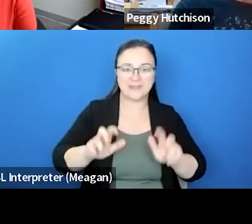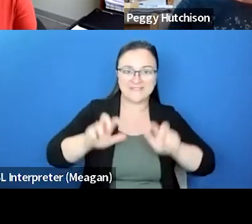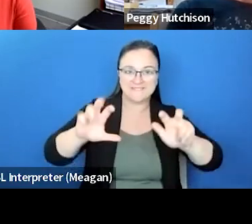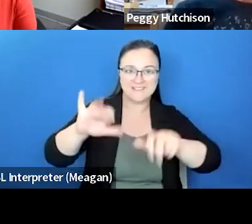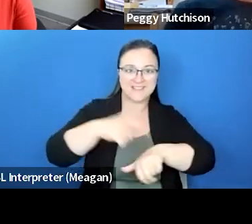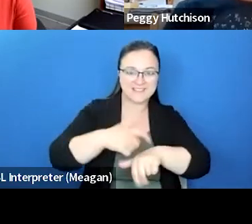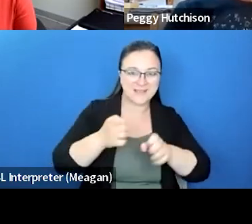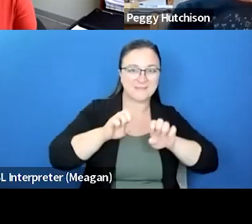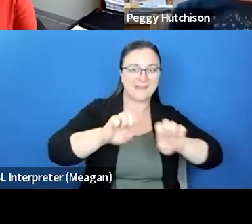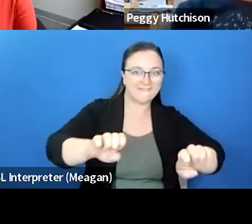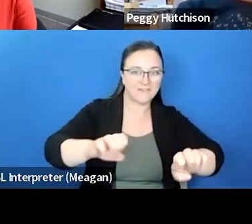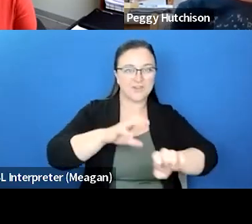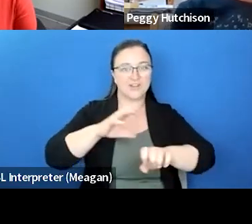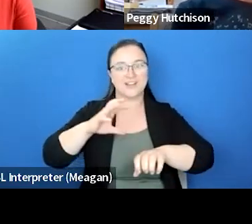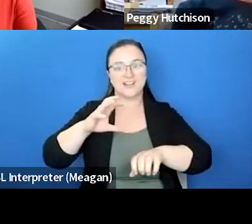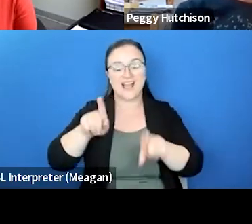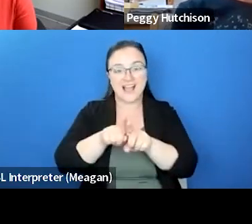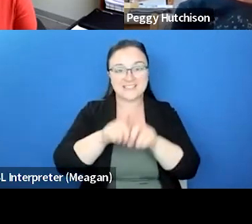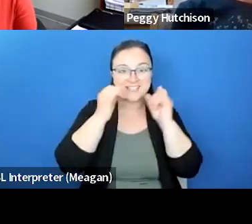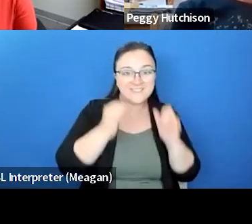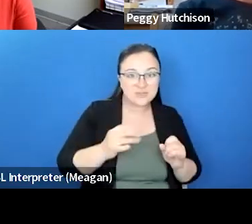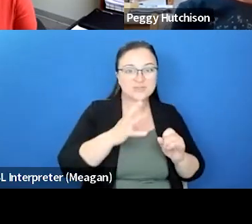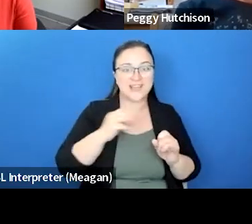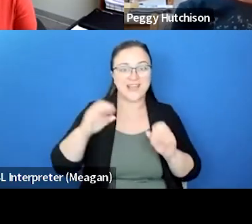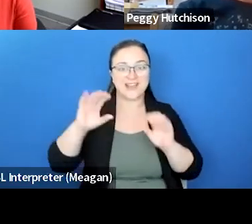both as individuals and definitely as organizations,